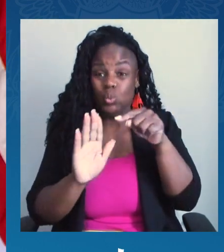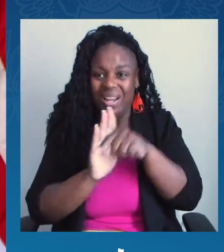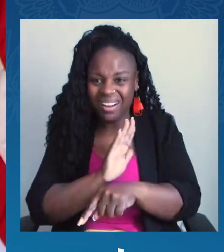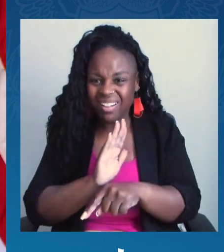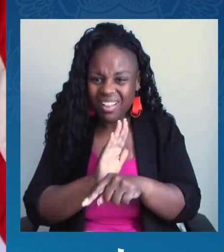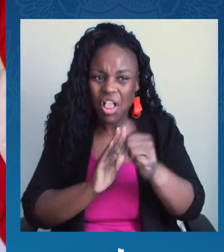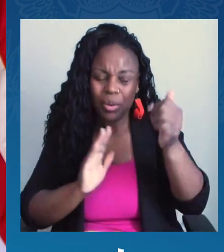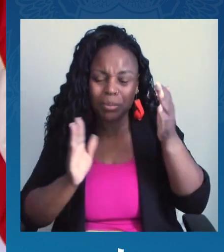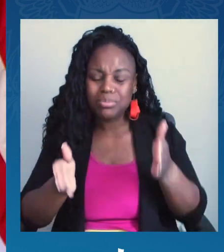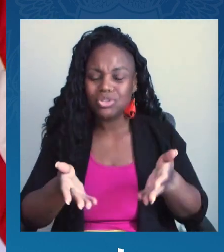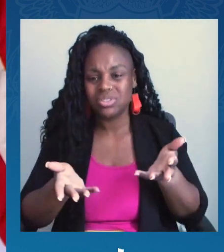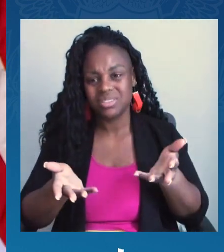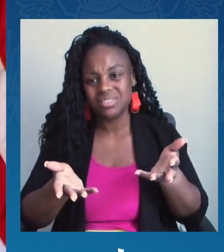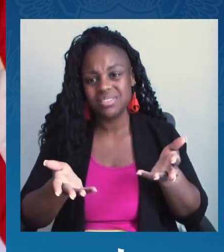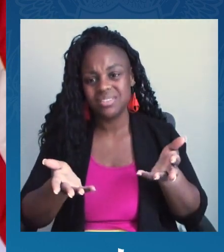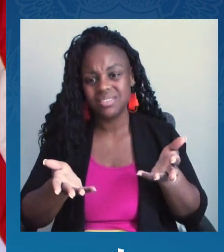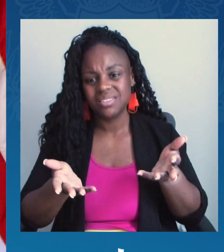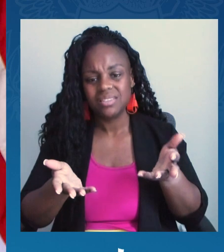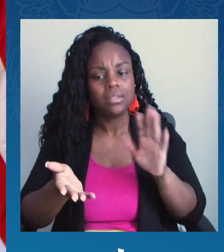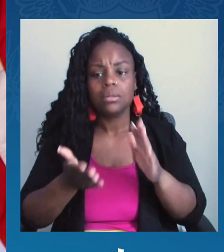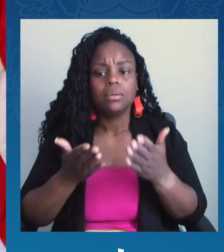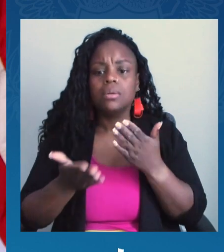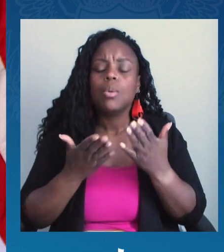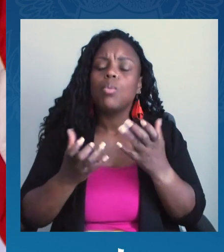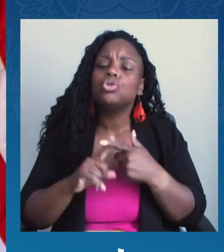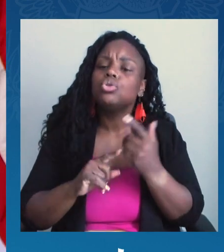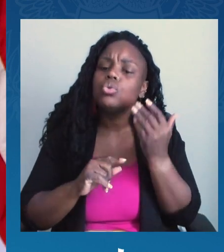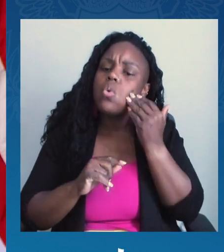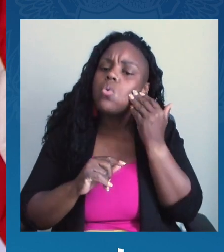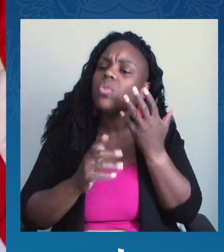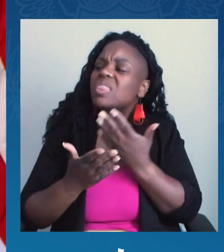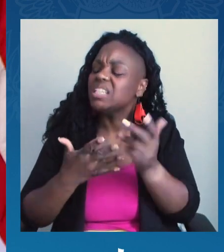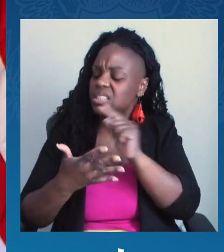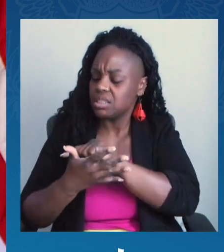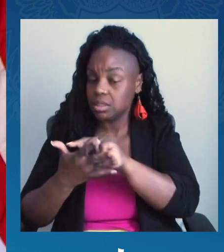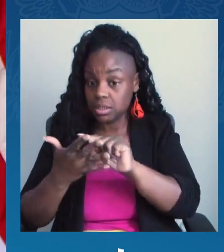we may want to know a couple of things about your background like that.